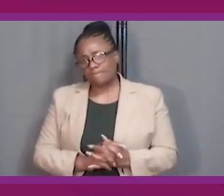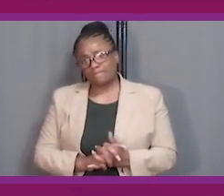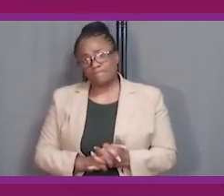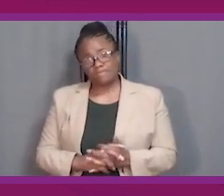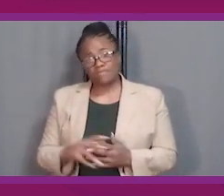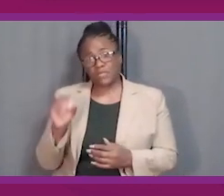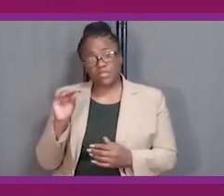conversation further. Ashley Inkumsah: